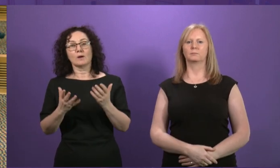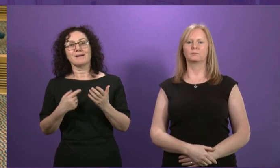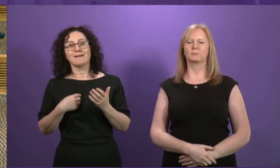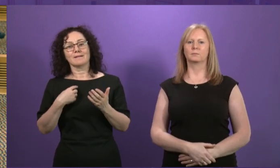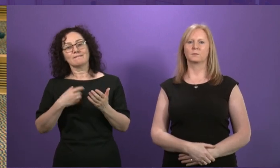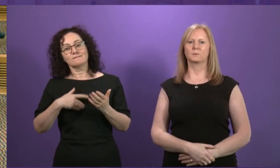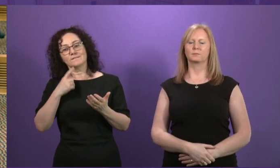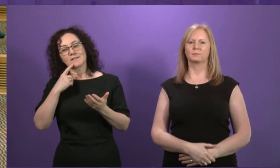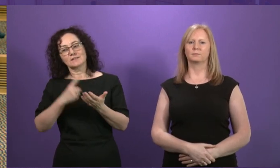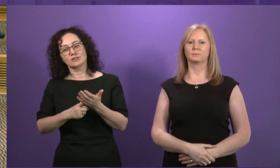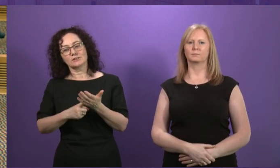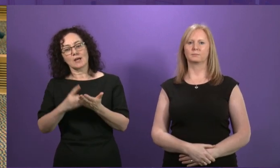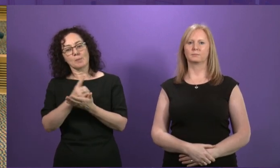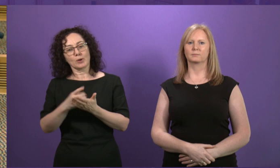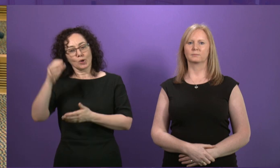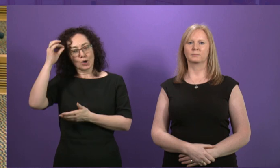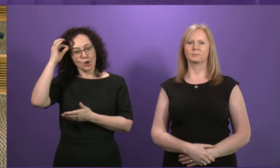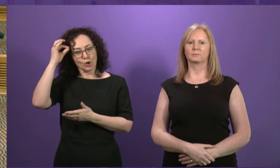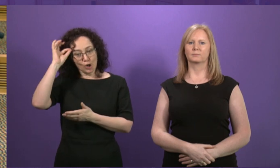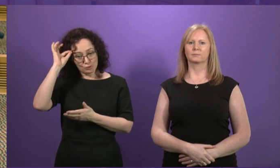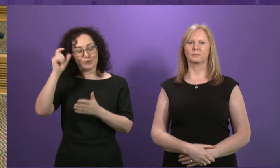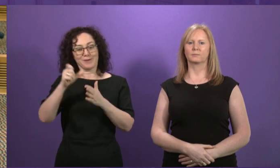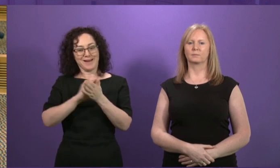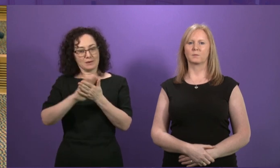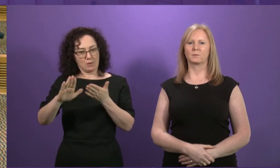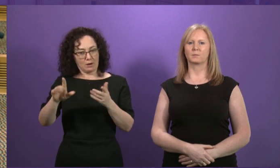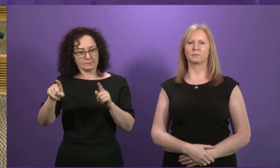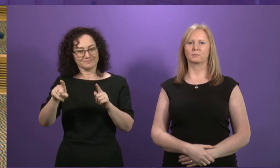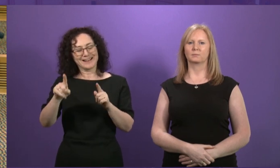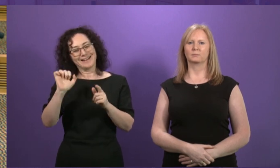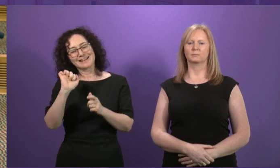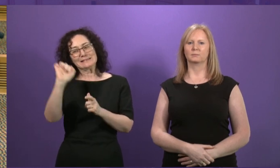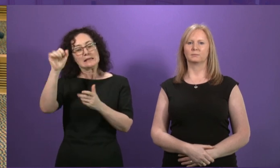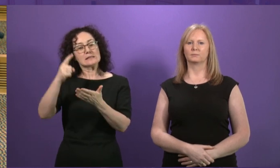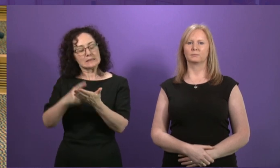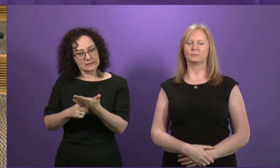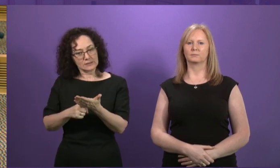Council are for the City of Edinburgh Council to take and I am sure that it will take account